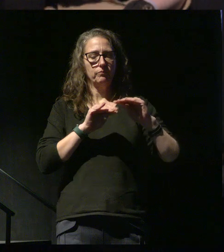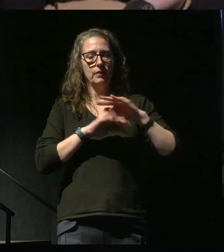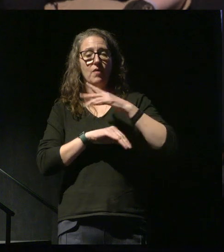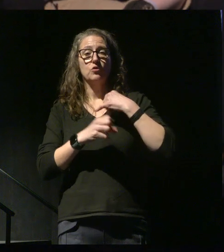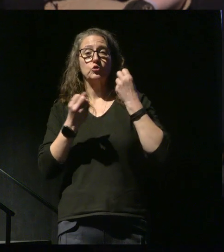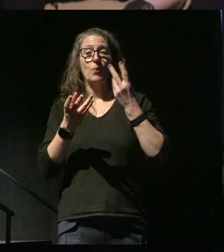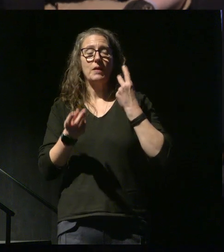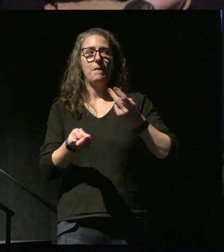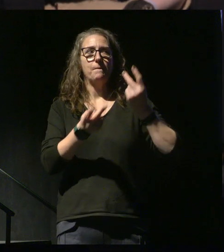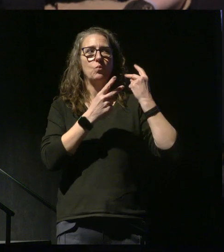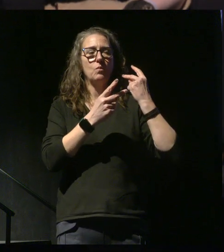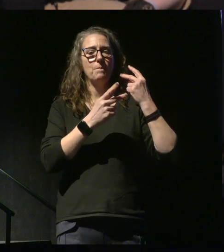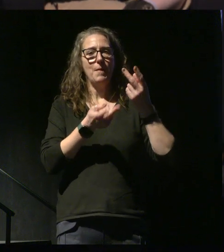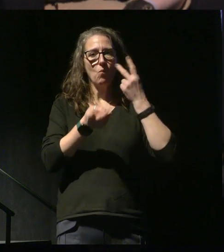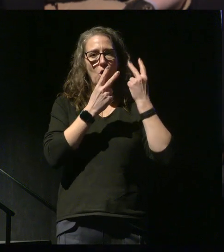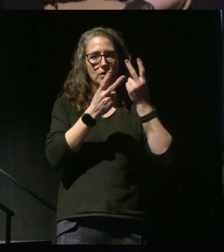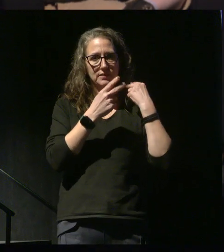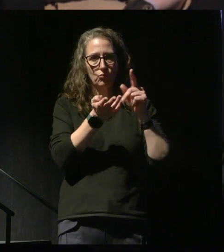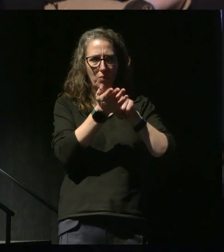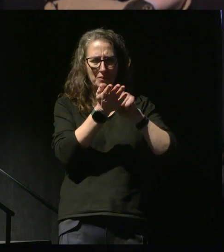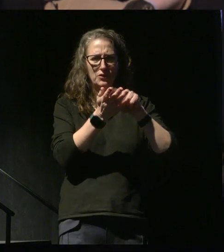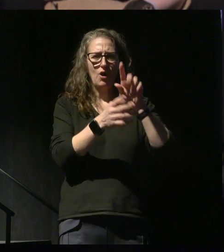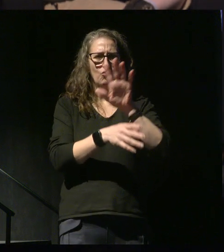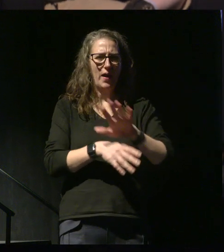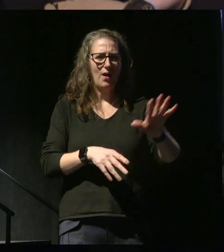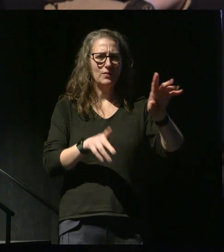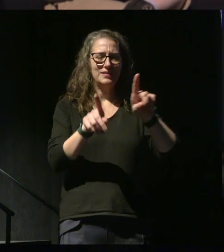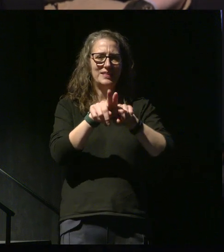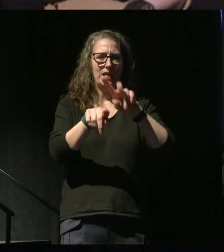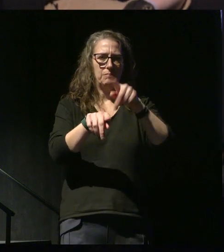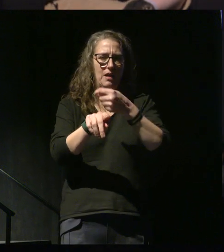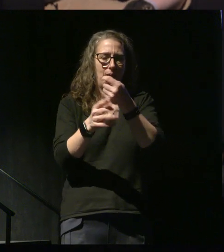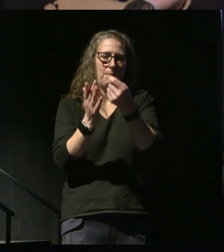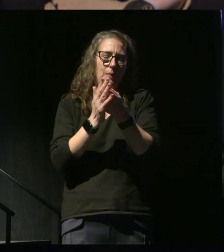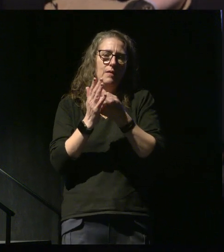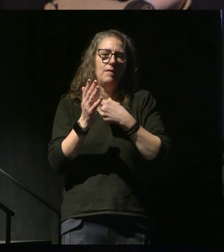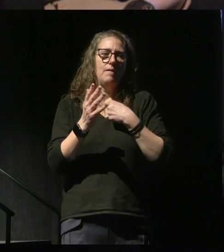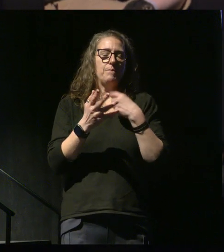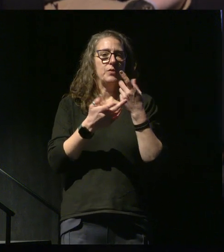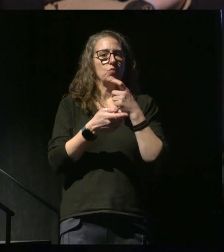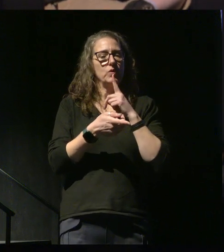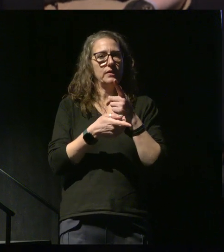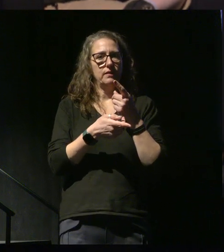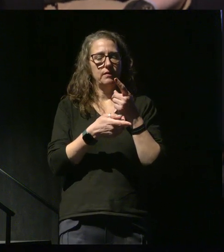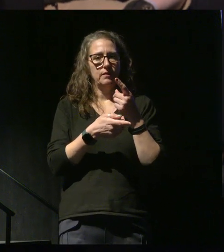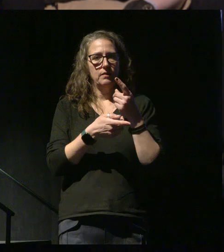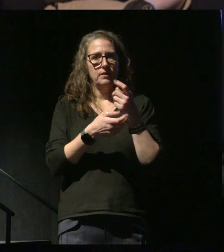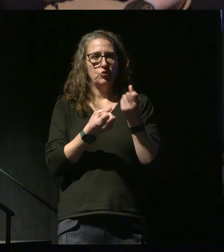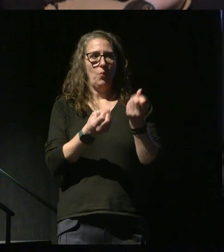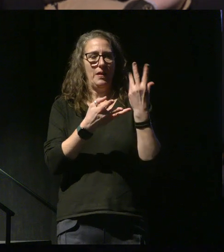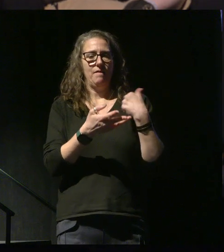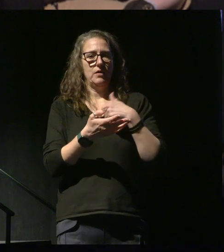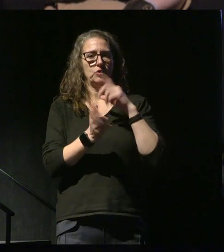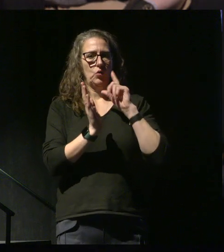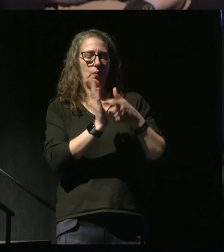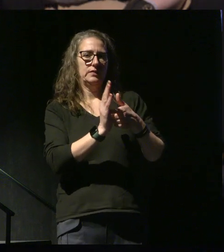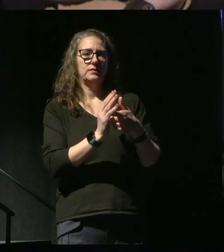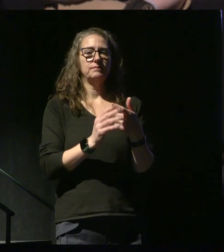around the same time that takes that as a premise. Like so many of us notice that, you know? Yeah.